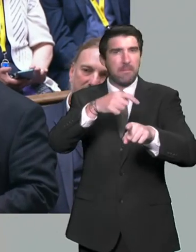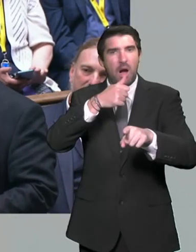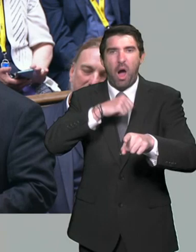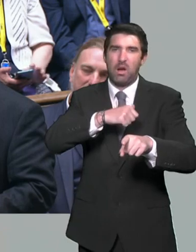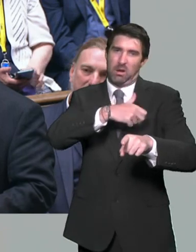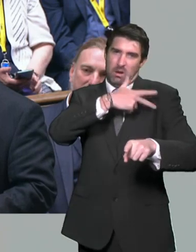Why not Scotland?